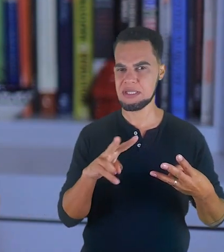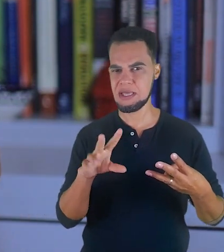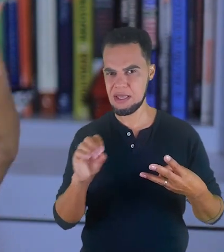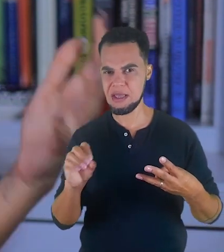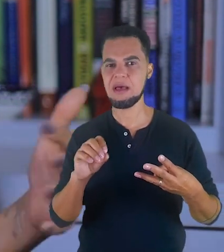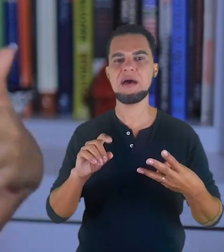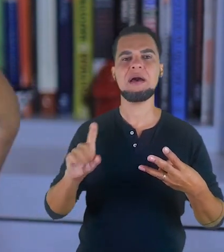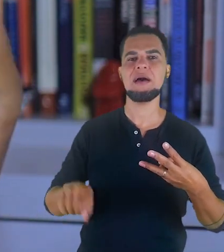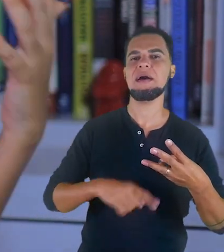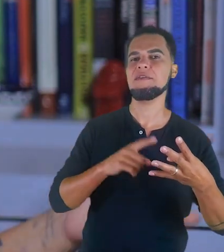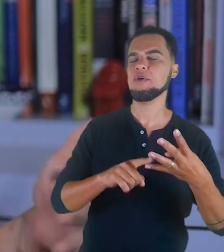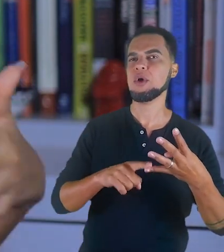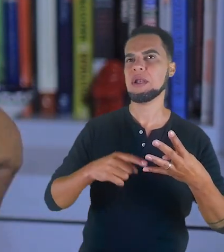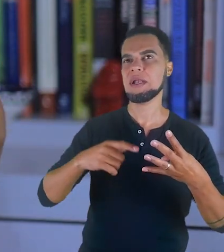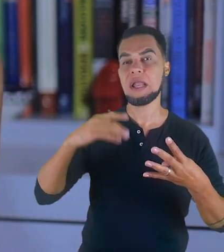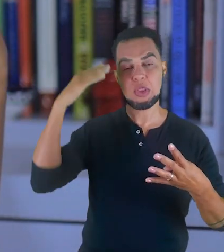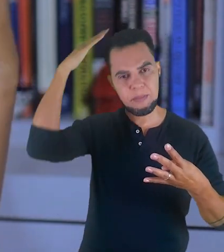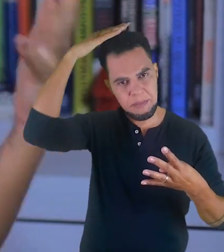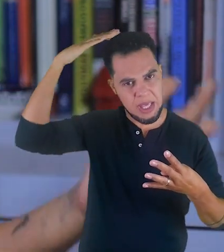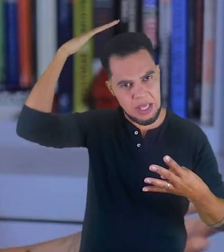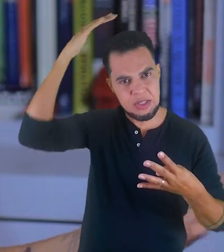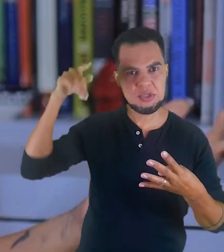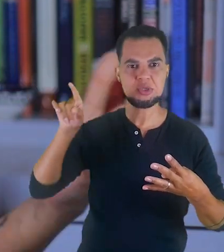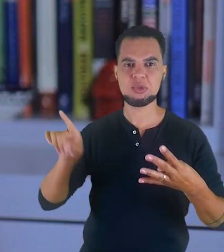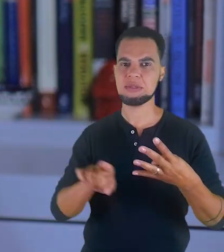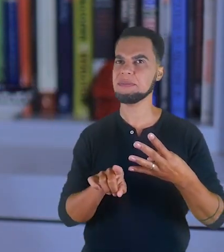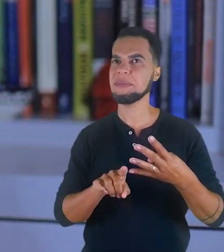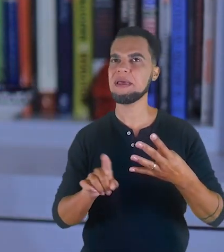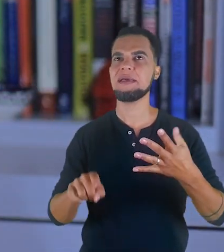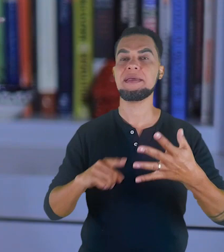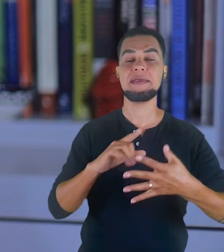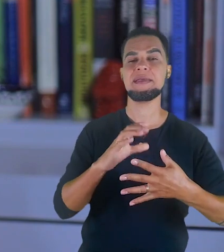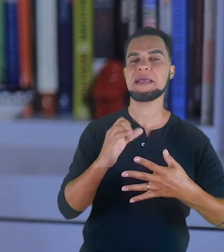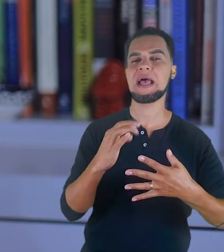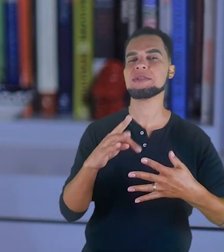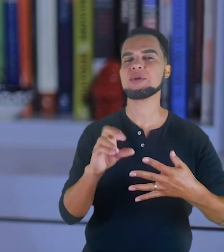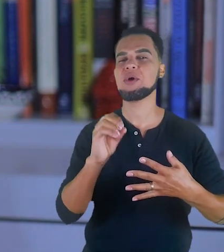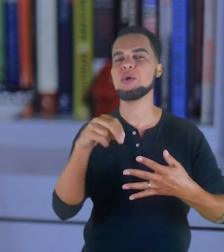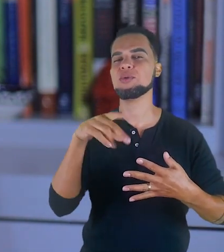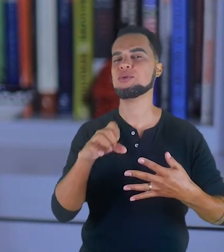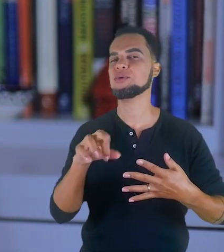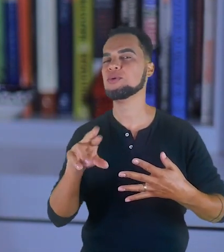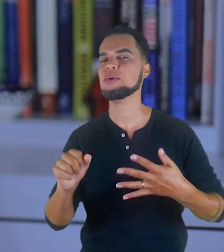We can also mention López Obrador in Mexico. We can talk about Xiomara Castro, in Honduras,